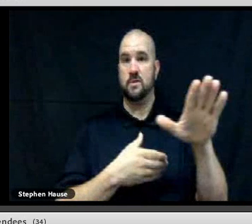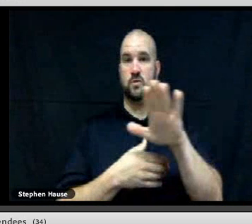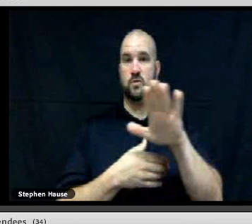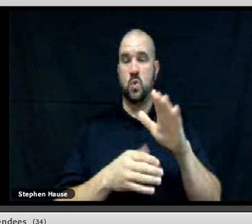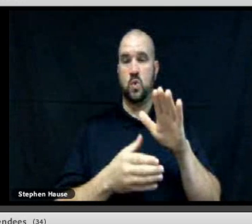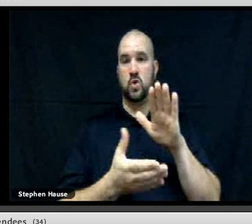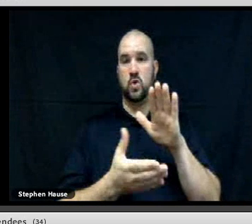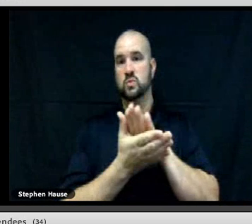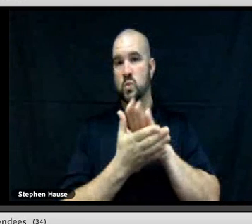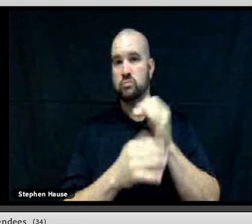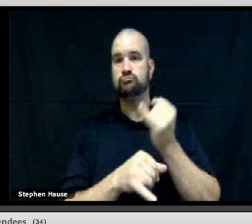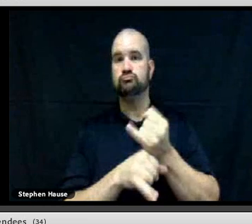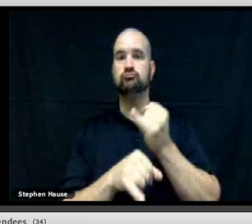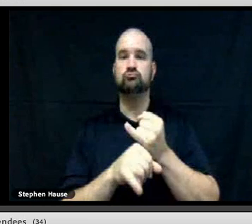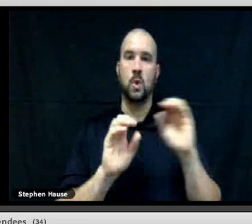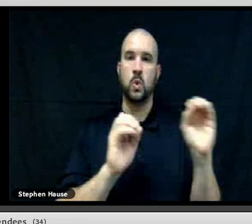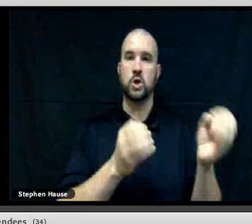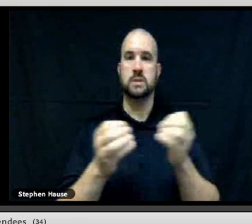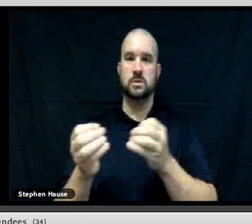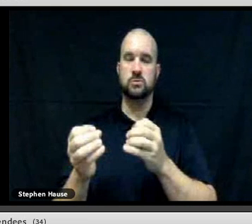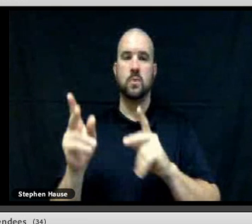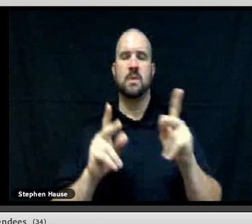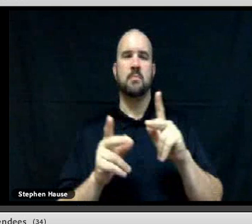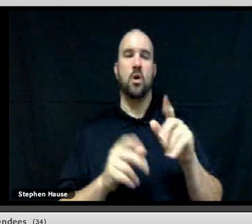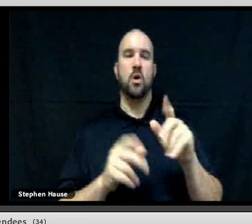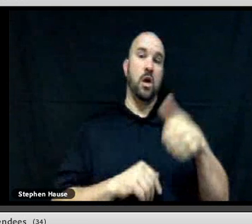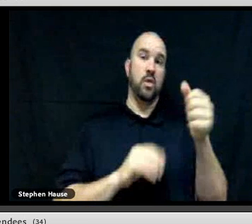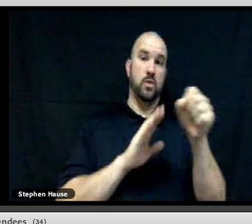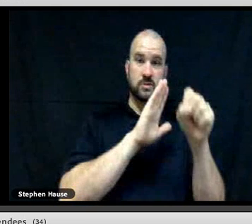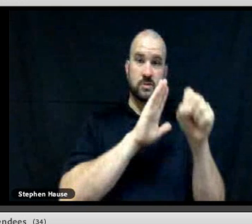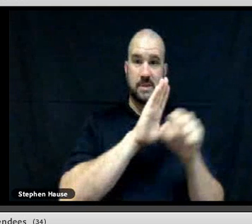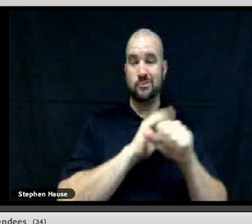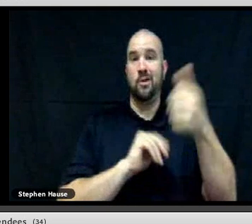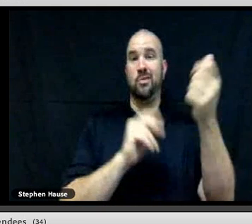in a larger platform, the result makes sense to them.